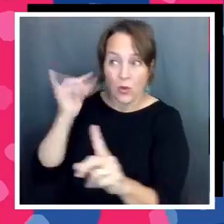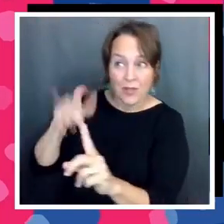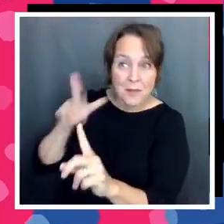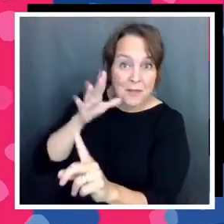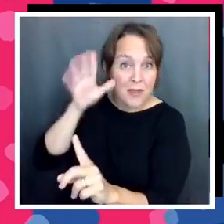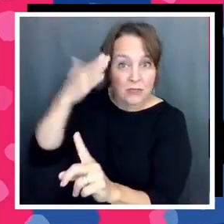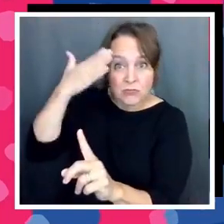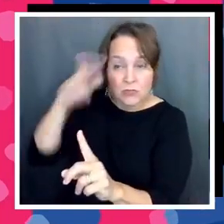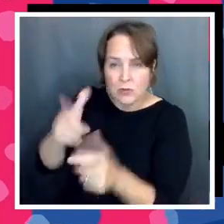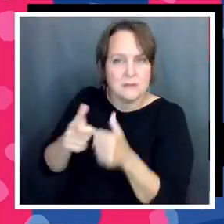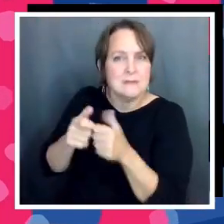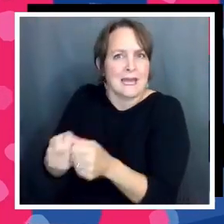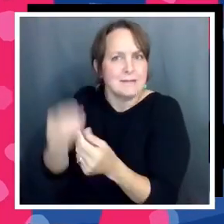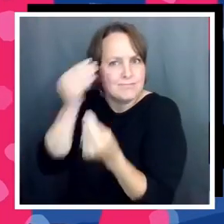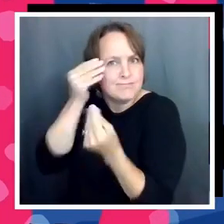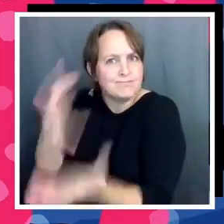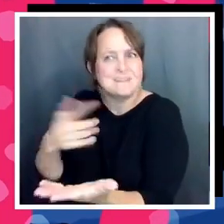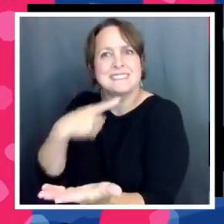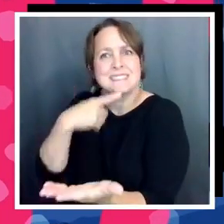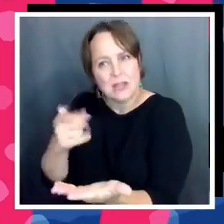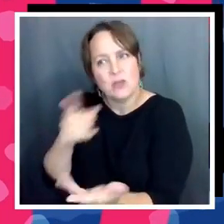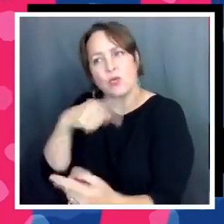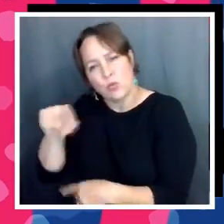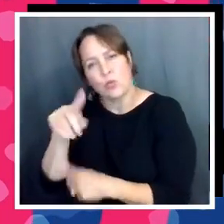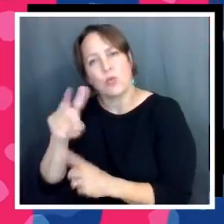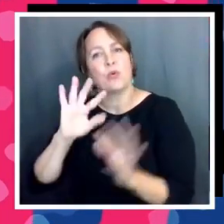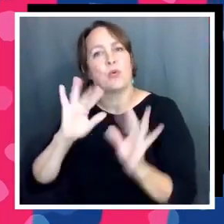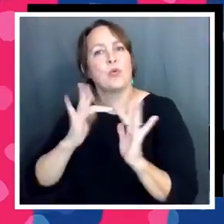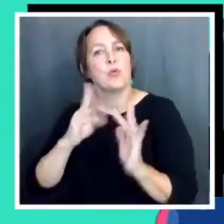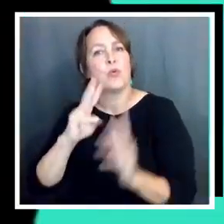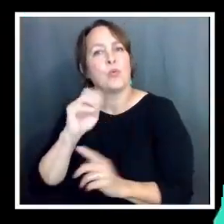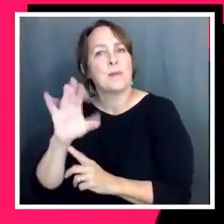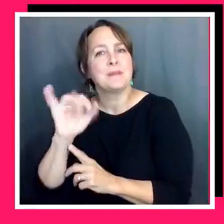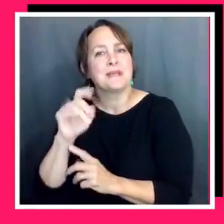I'I'M KIKINGOROR YOUR HELP TO SPREAD THE WORD.